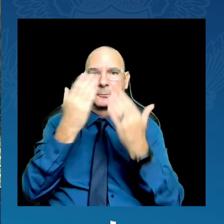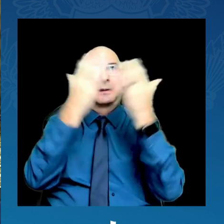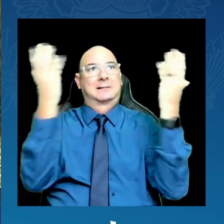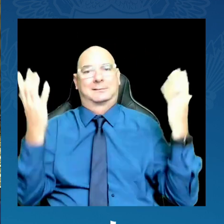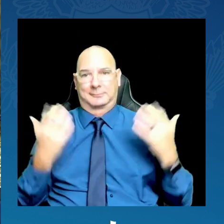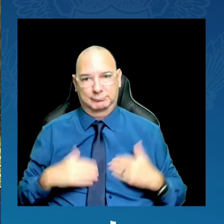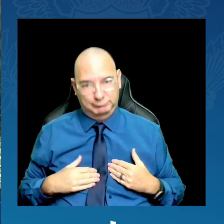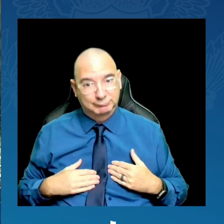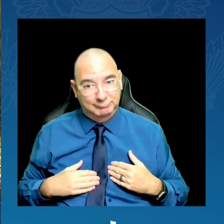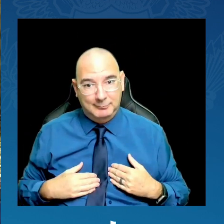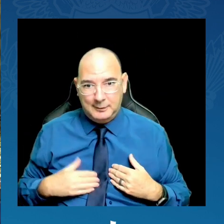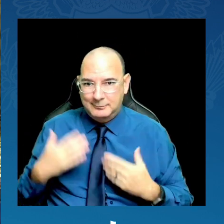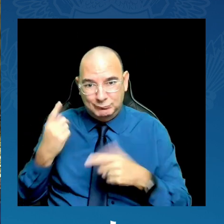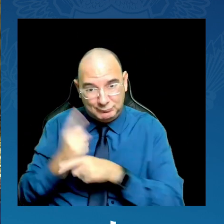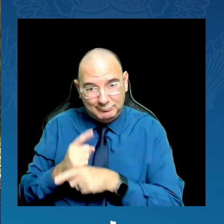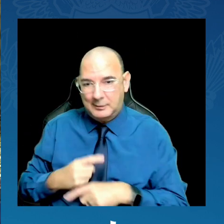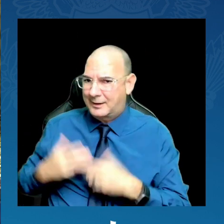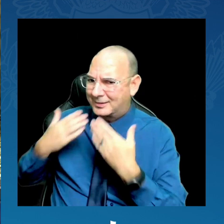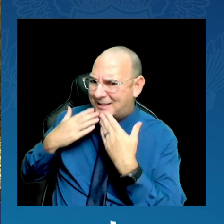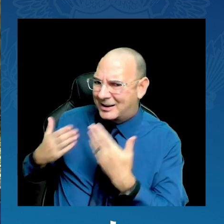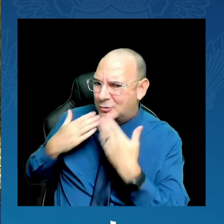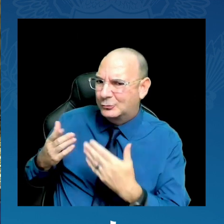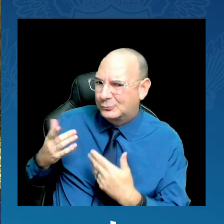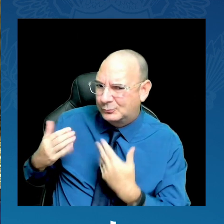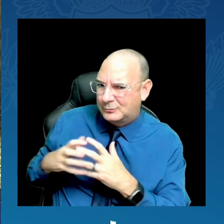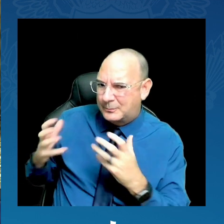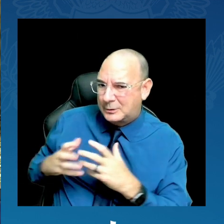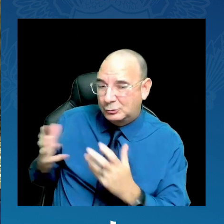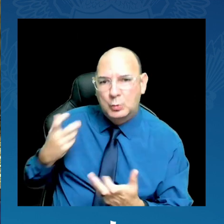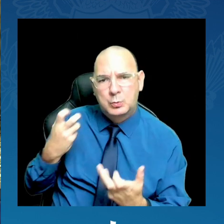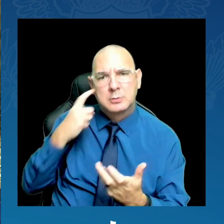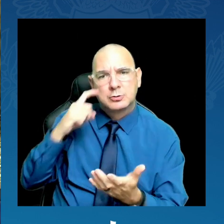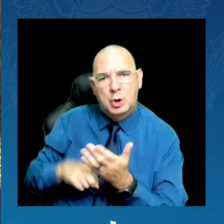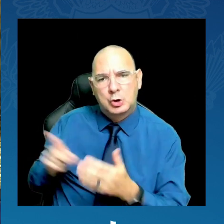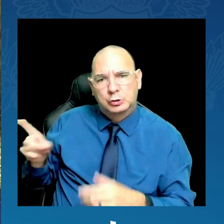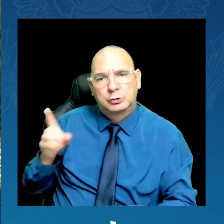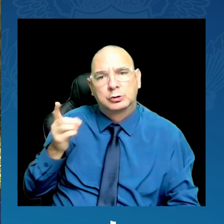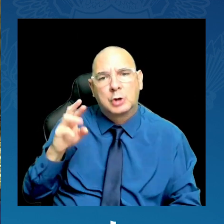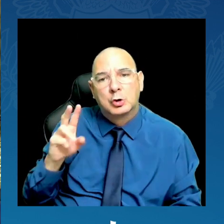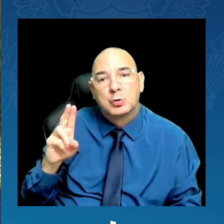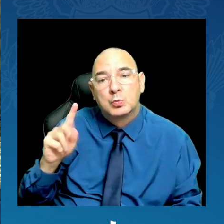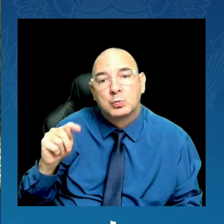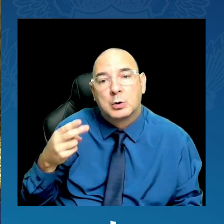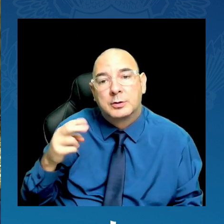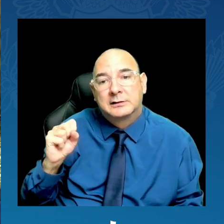And I also want to acknowledge Dr. Ruth Simmons, who is here, the president, Prairie View A&M.